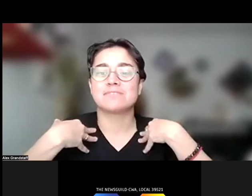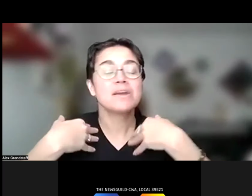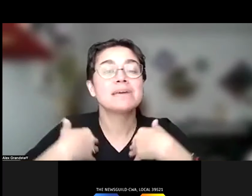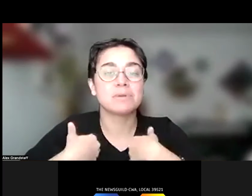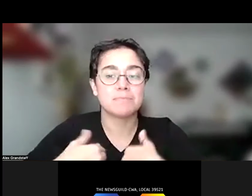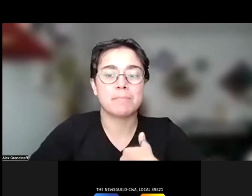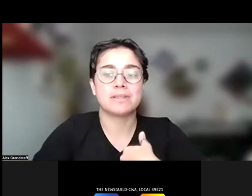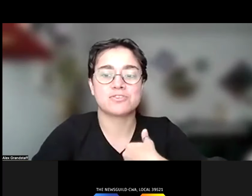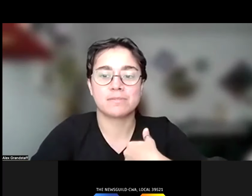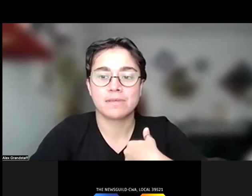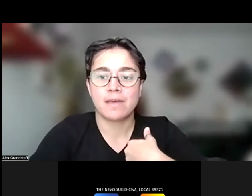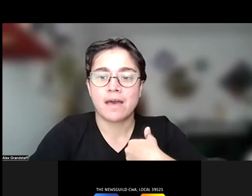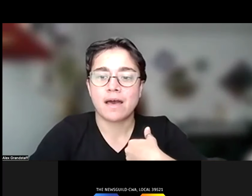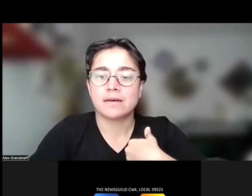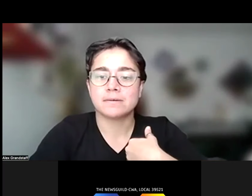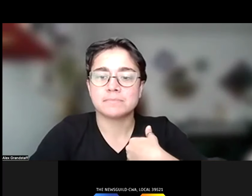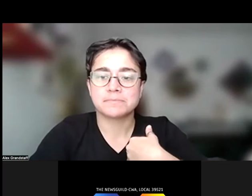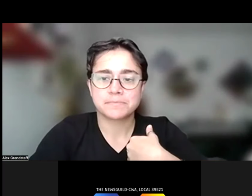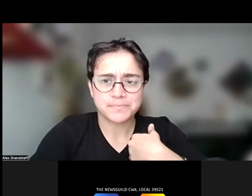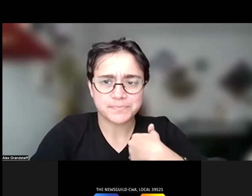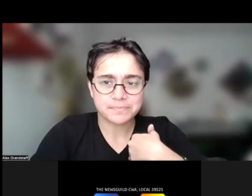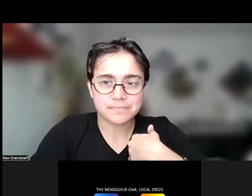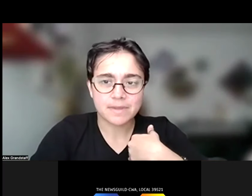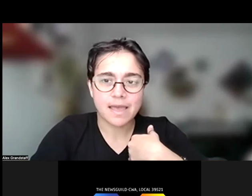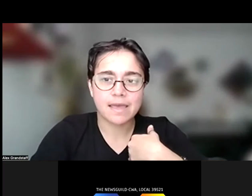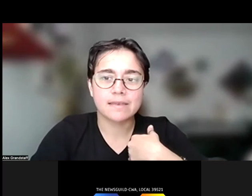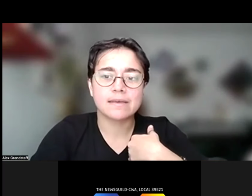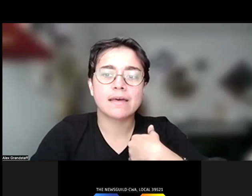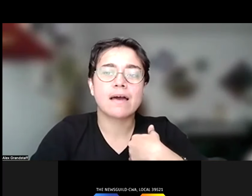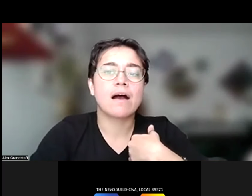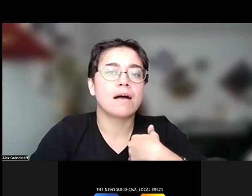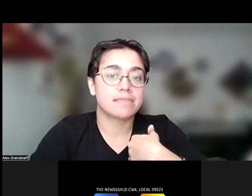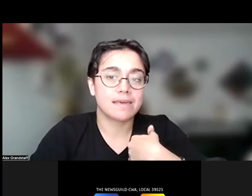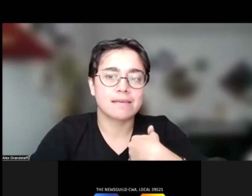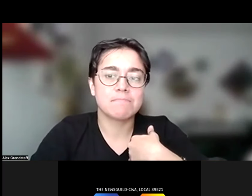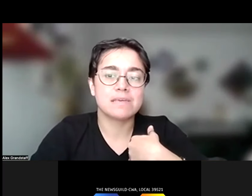do a lot of work. For example, I live in a city that has a very Barrick --